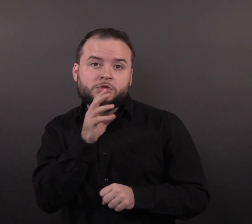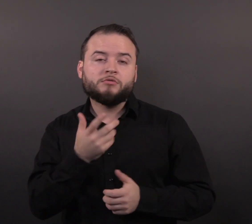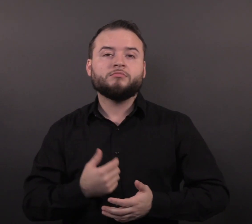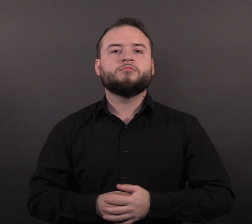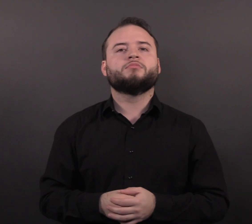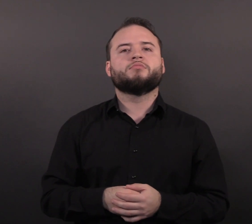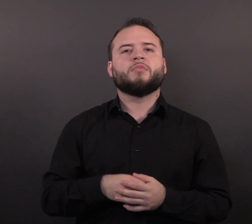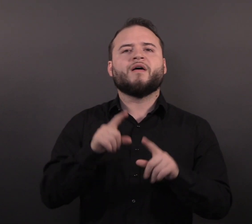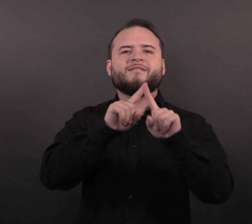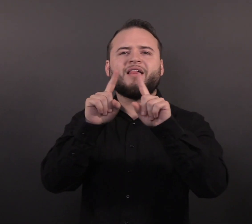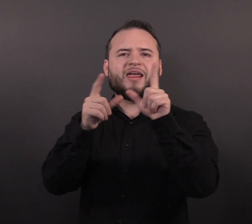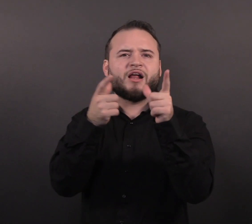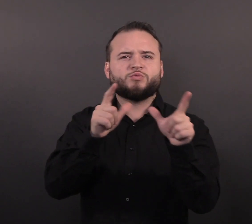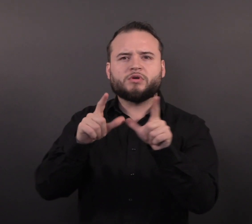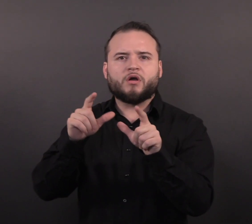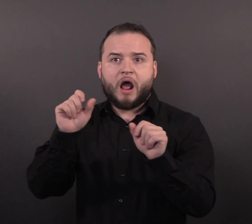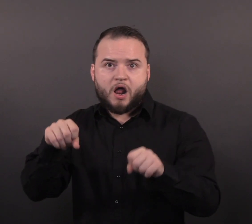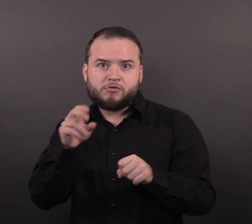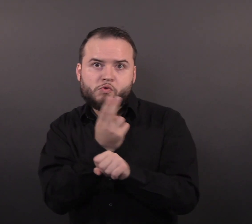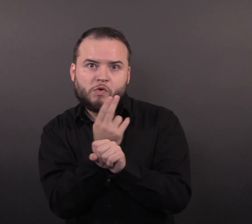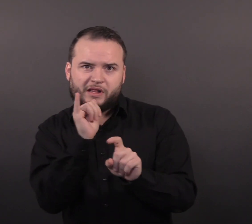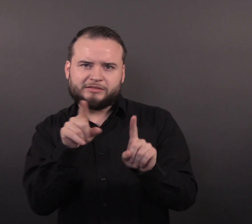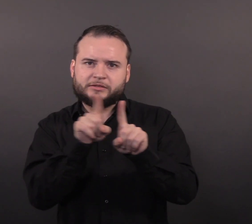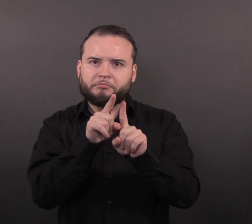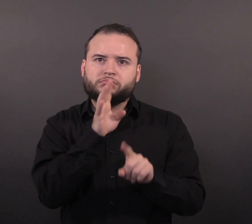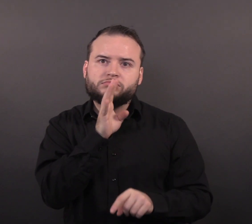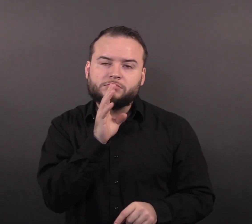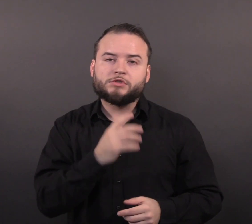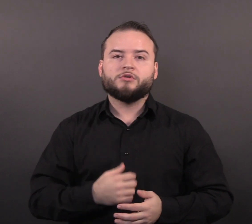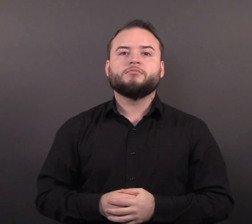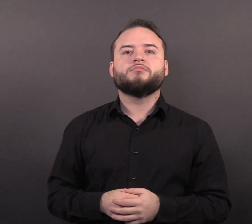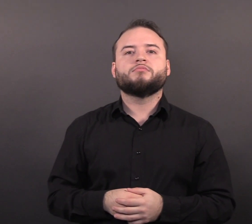absence of geographical or zoological references,